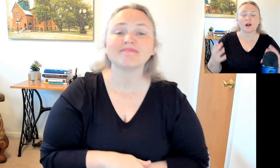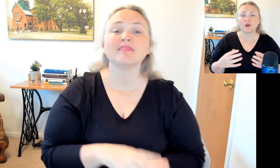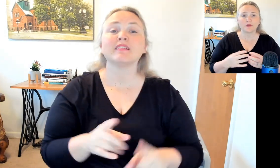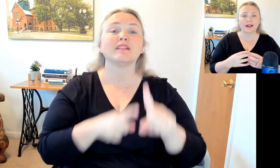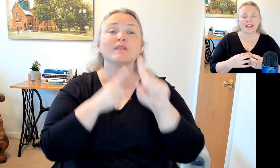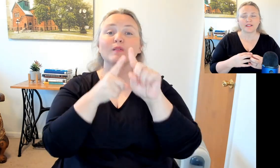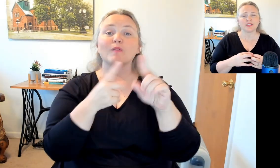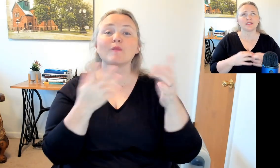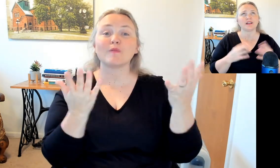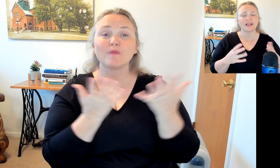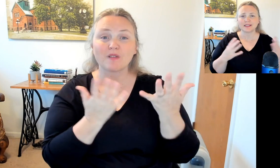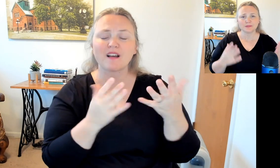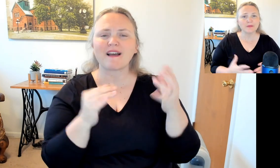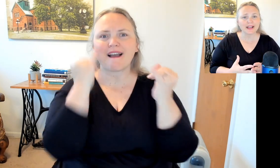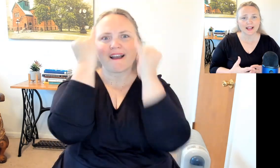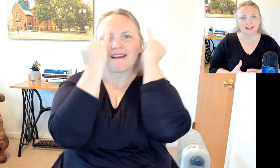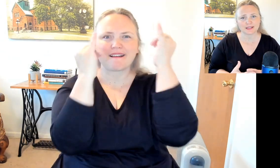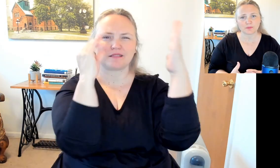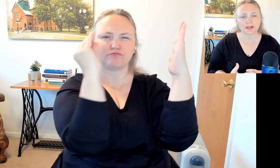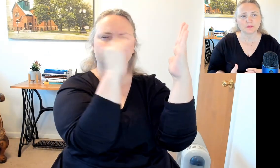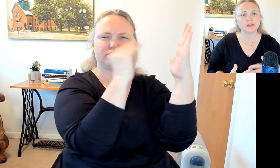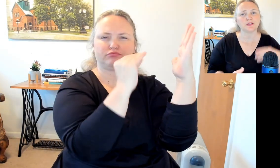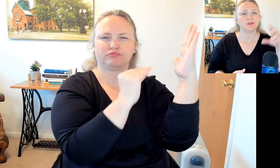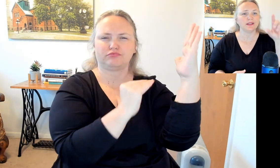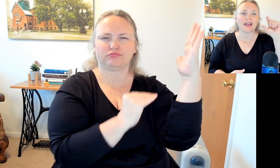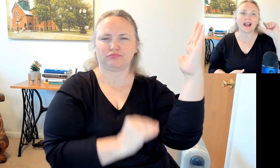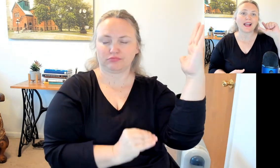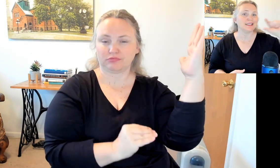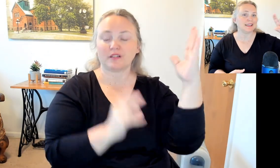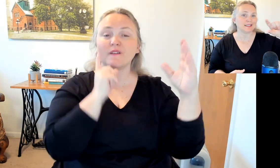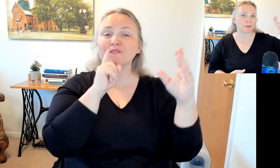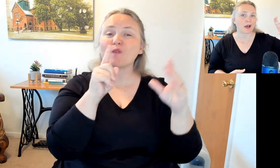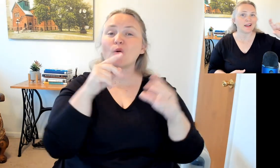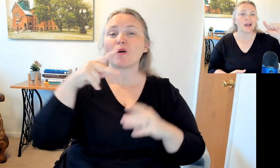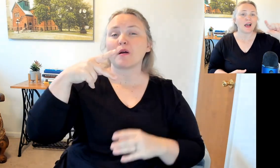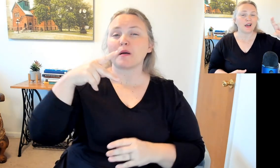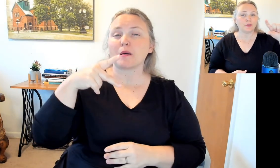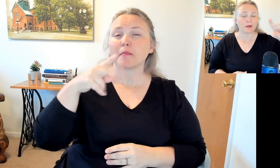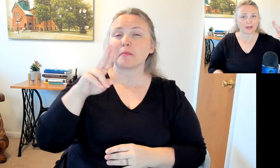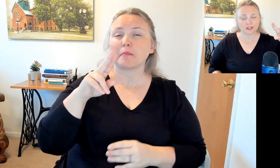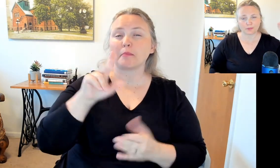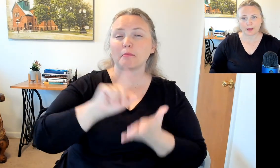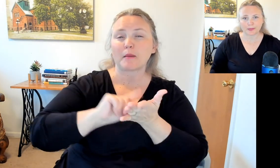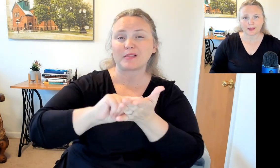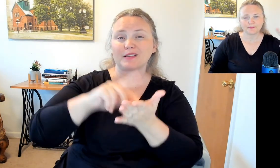Our goal right now is just to collect as many ideas as possible to put in that idea spot of your publication pipeline.